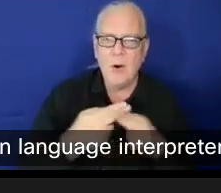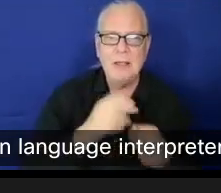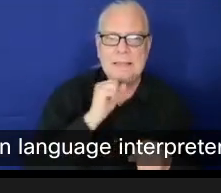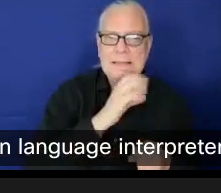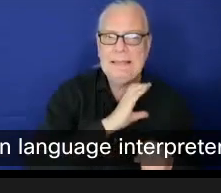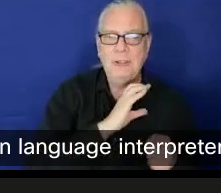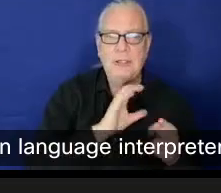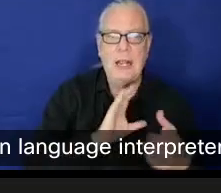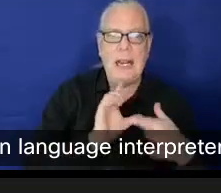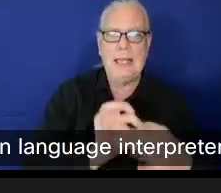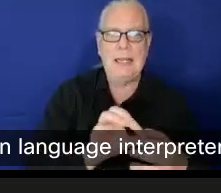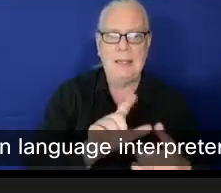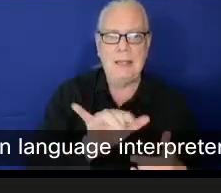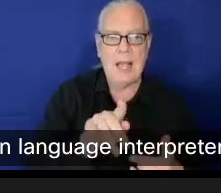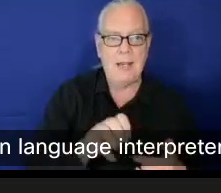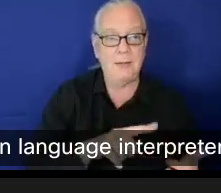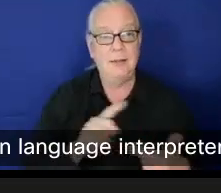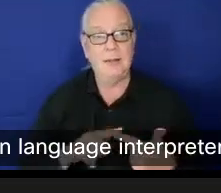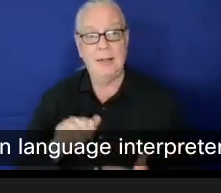line, which is kind of run out of the aliveness project, has